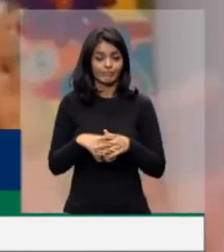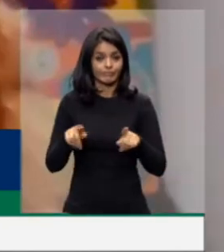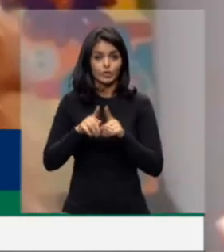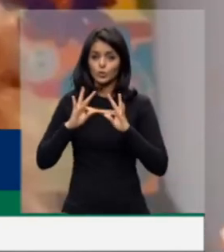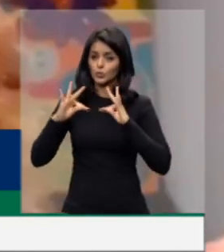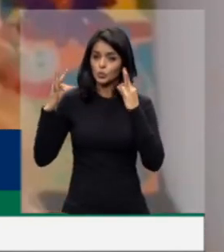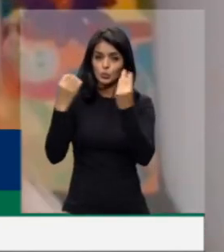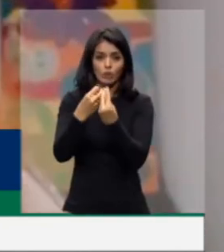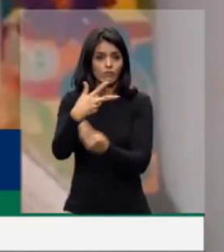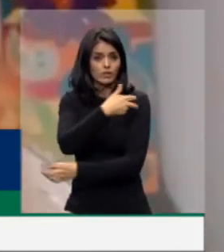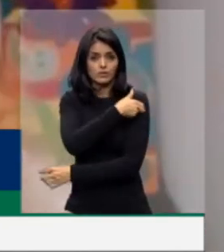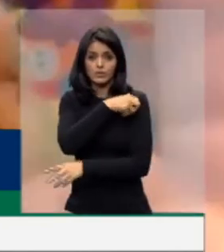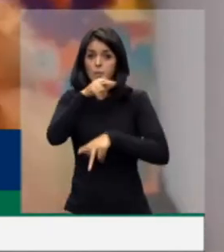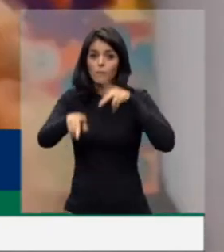CHINA, DOS ESTADOS UNIDOS, DA